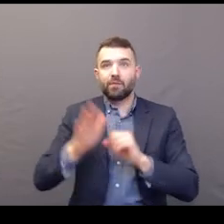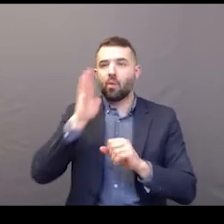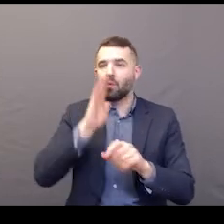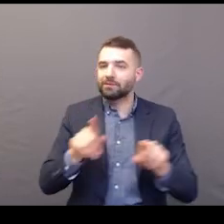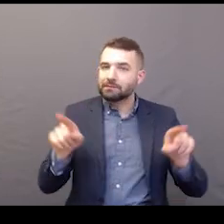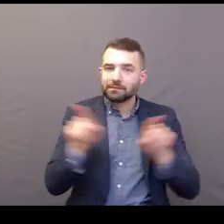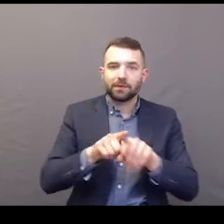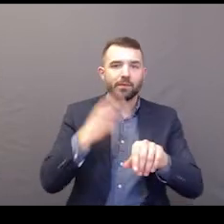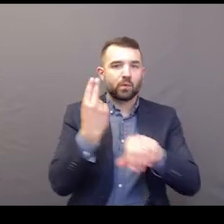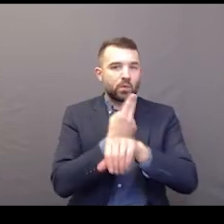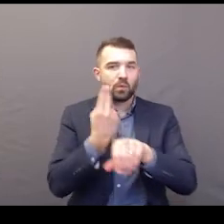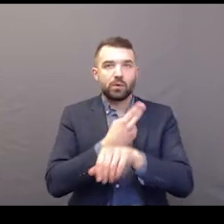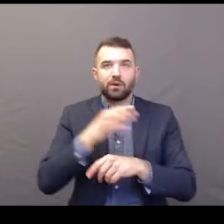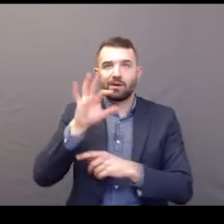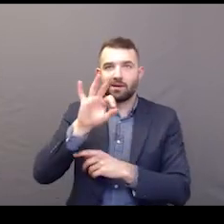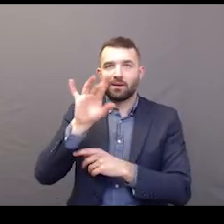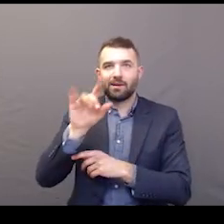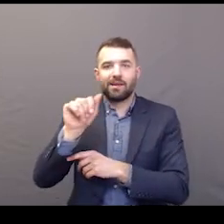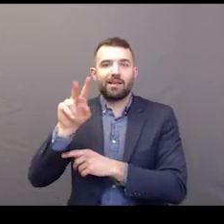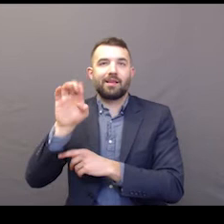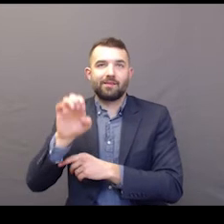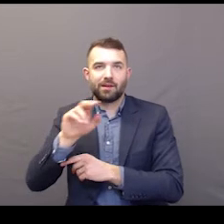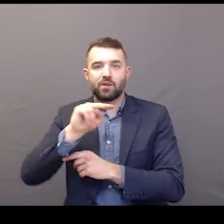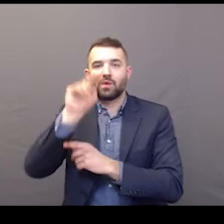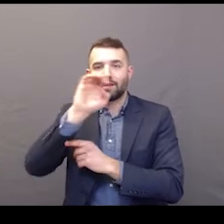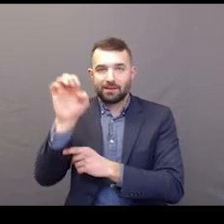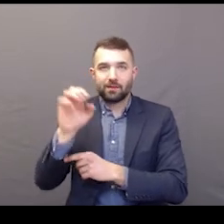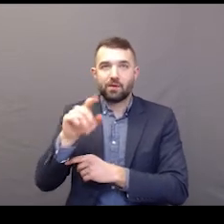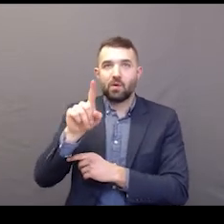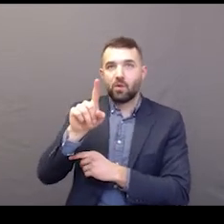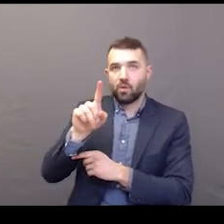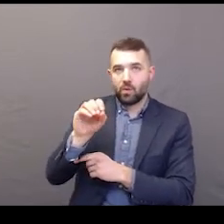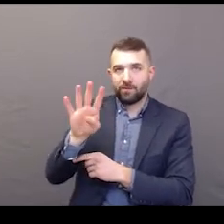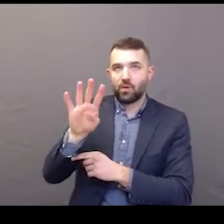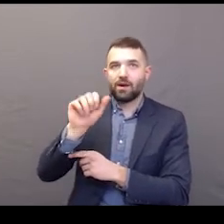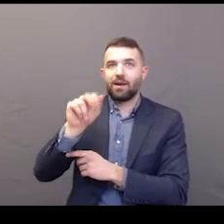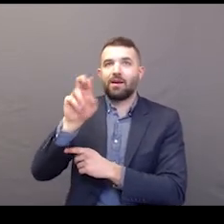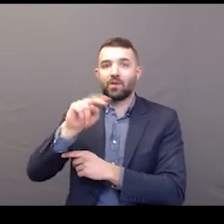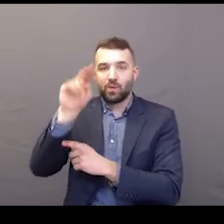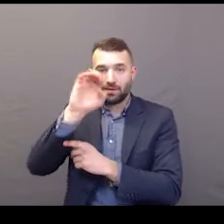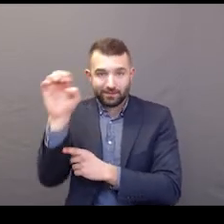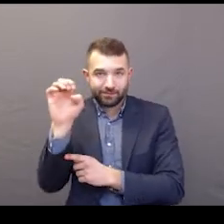at 98th Avenue NE, 104th Avenue NE and University of Washington Bothell/Cascadia College.